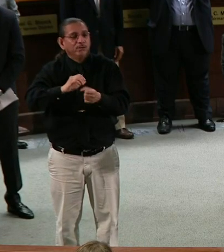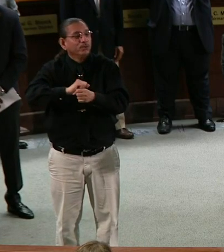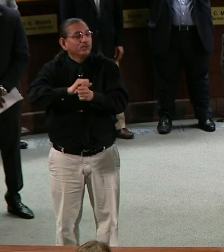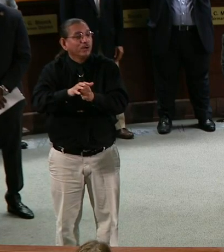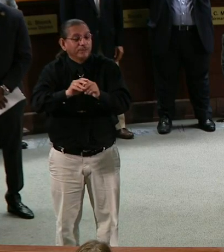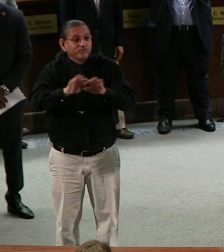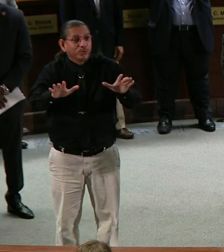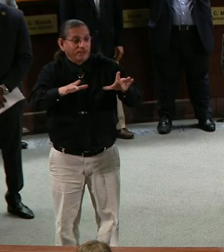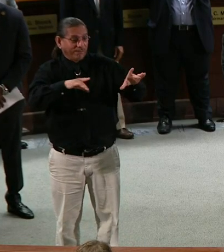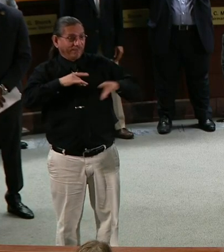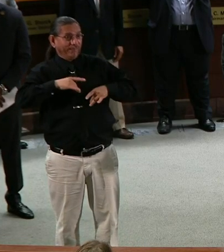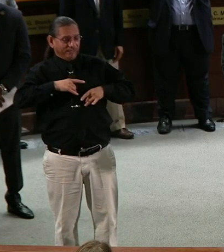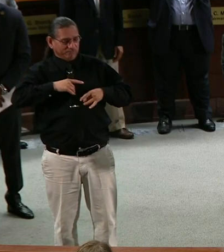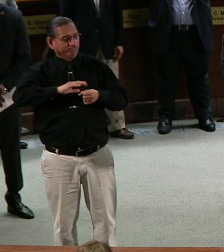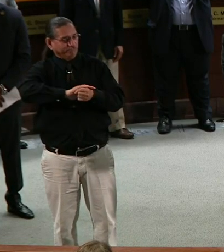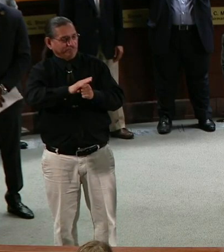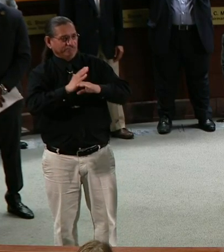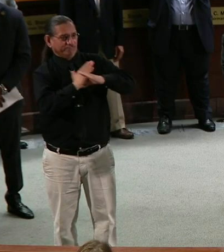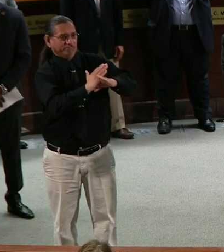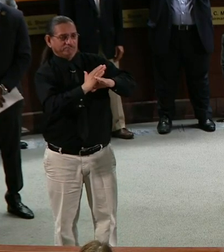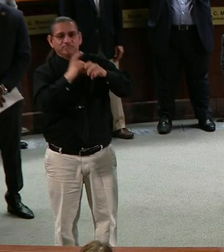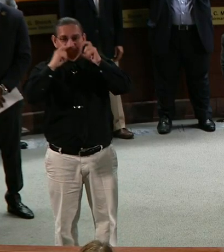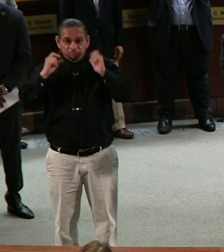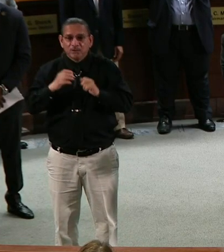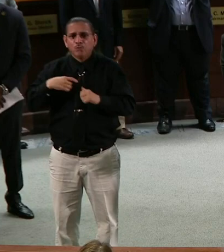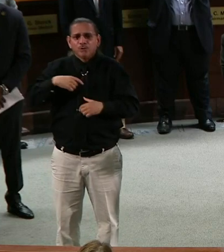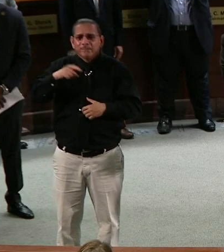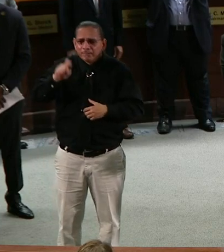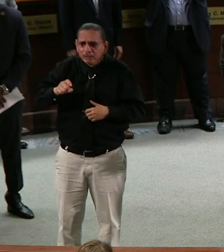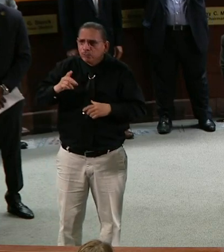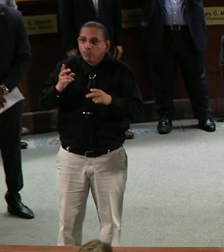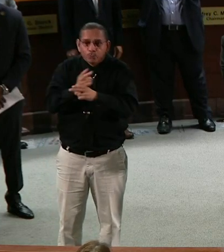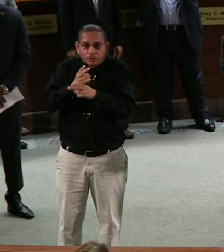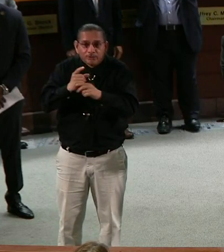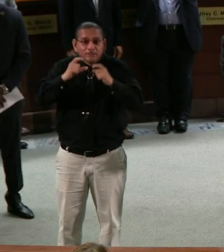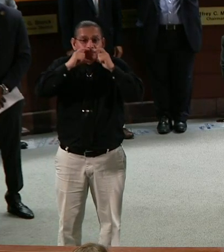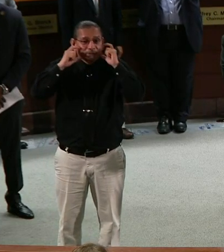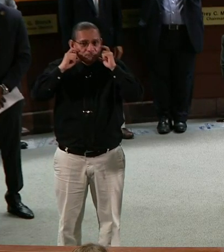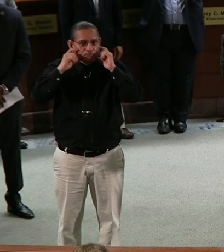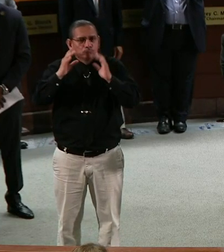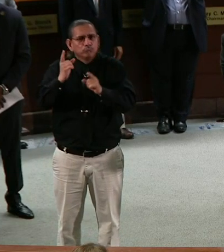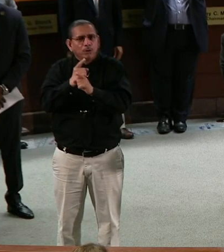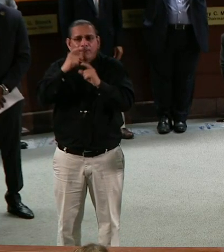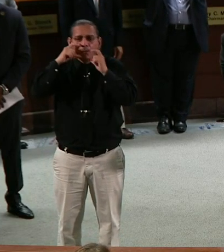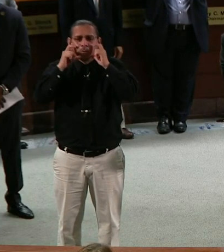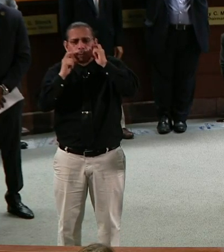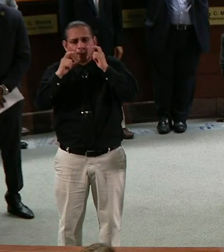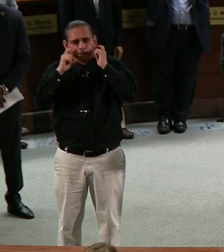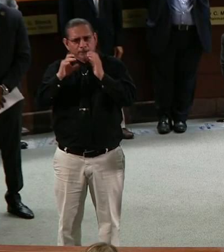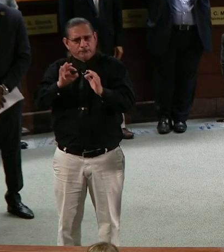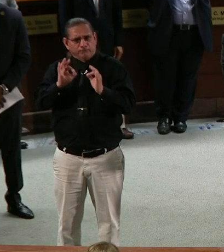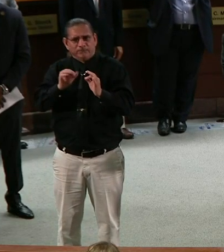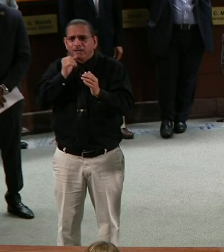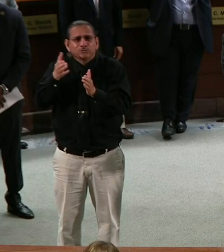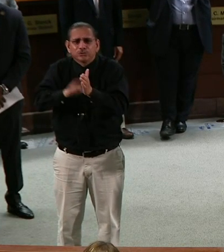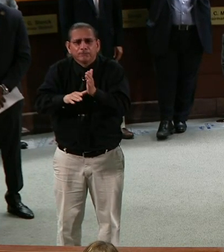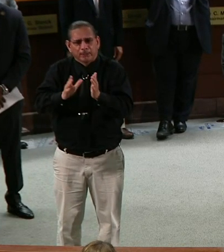THE SPREAD OF THIS VIRUS. BUT WE ALL NEED TO WEAR THEM AND